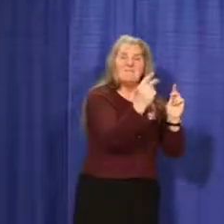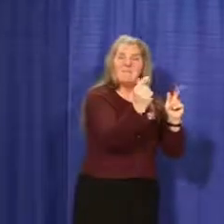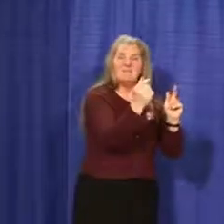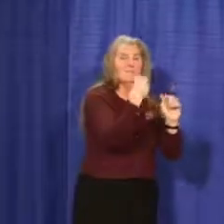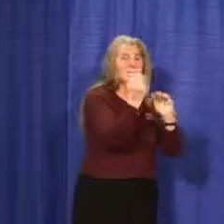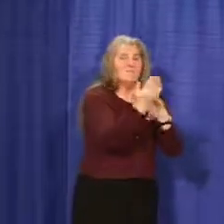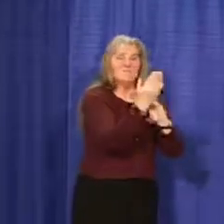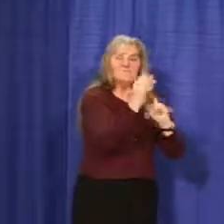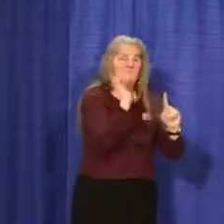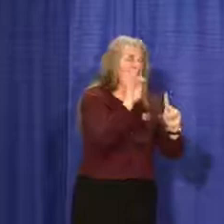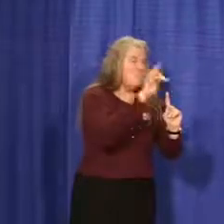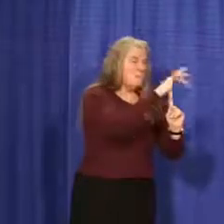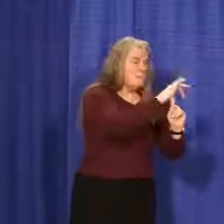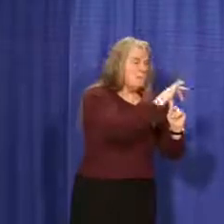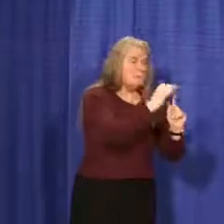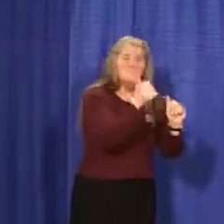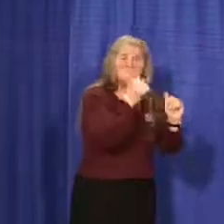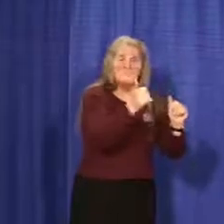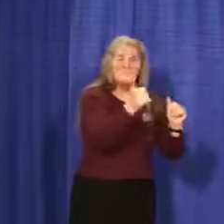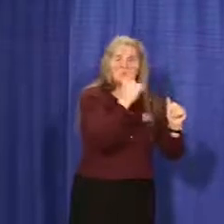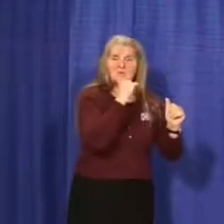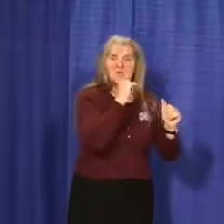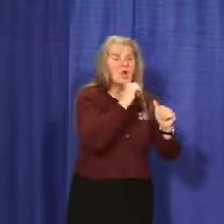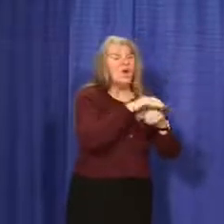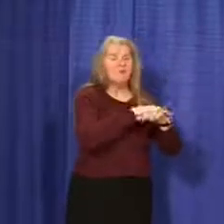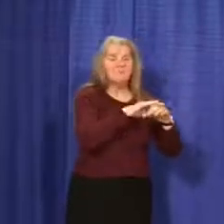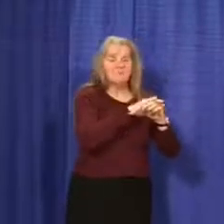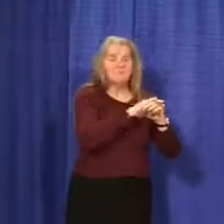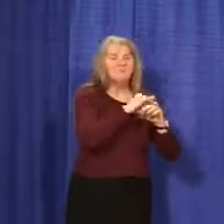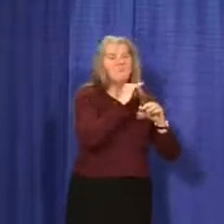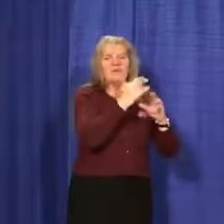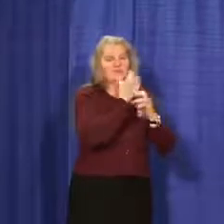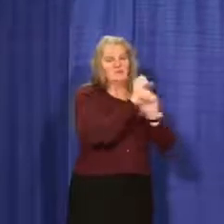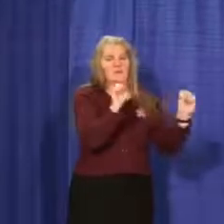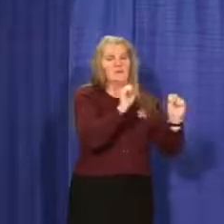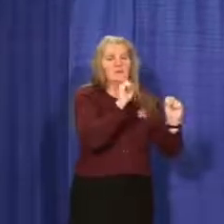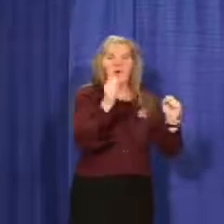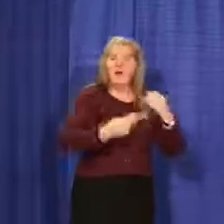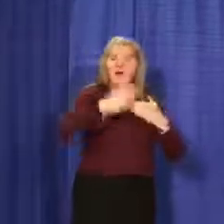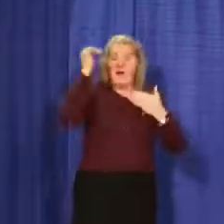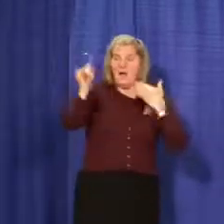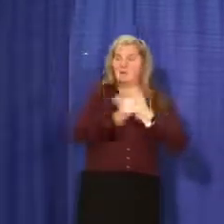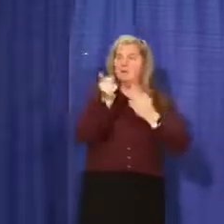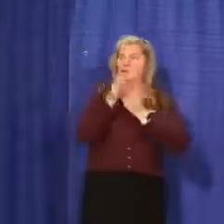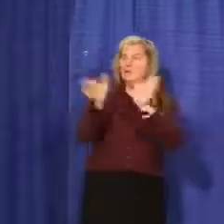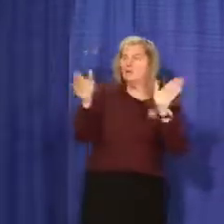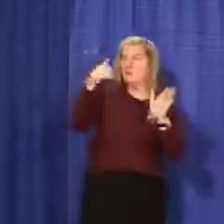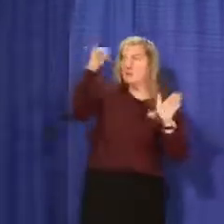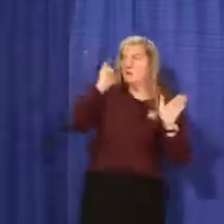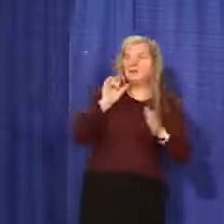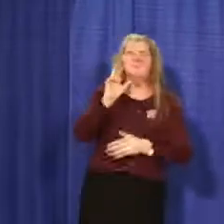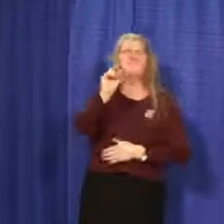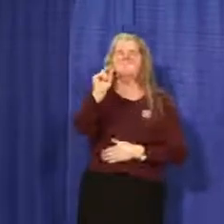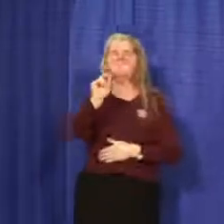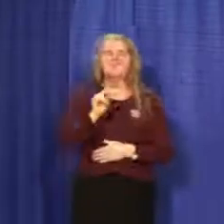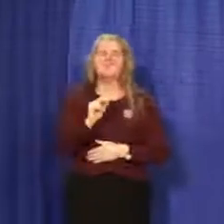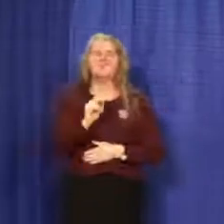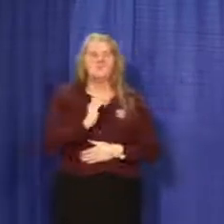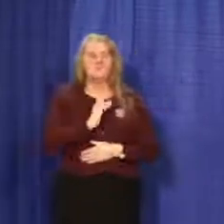The contact remain asymptomatic. These two cases raise a few